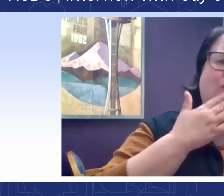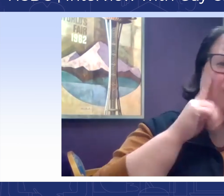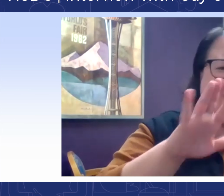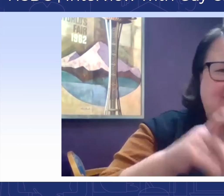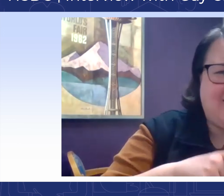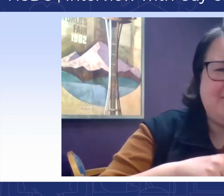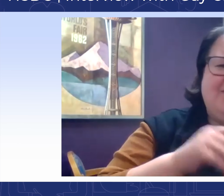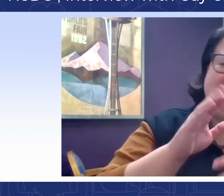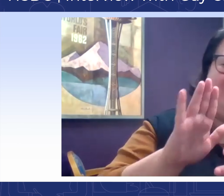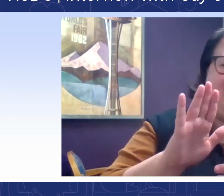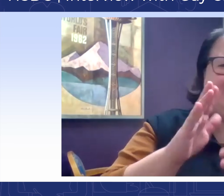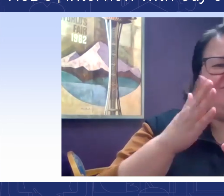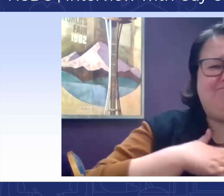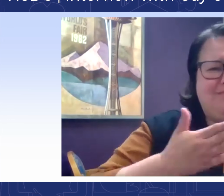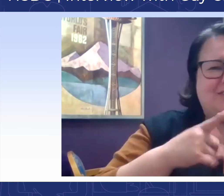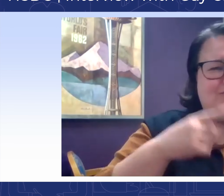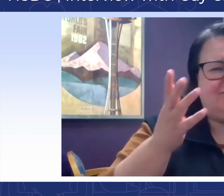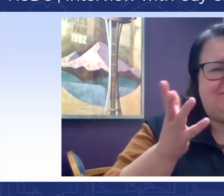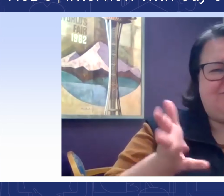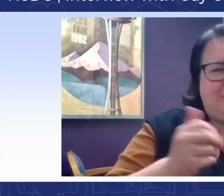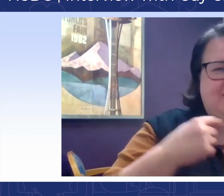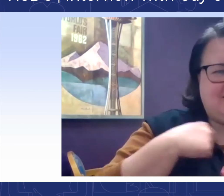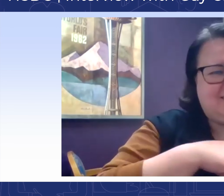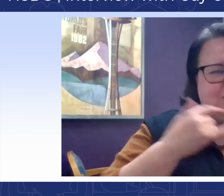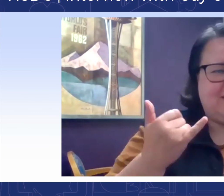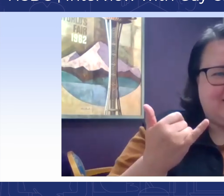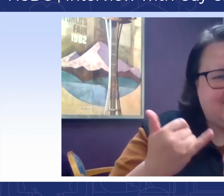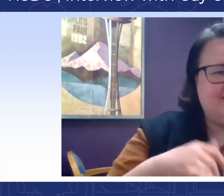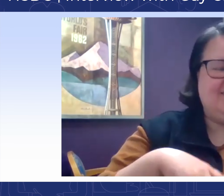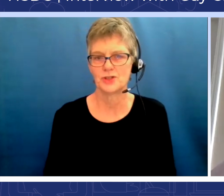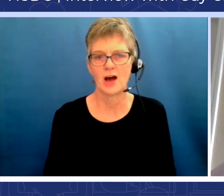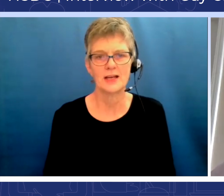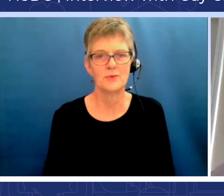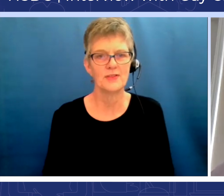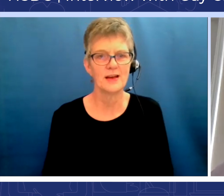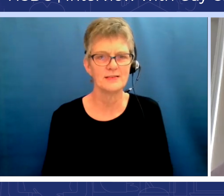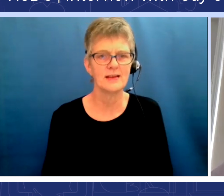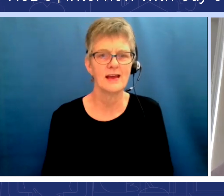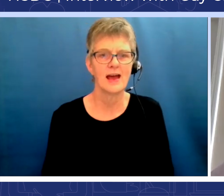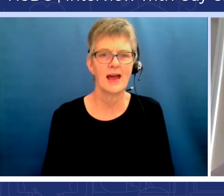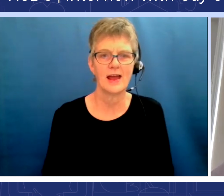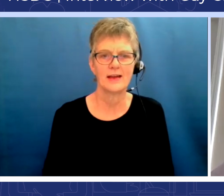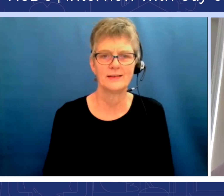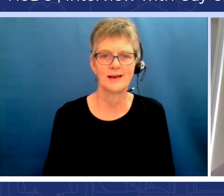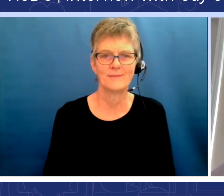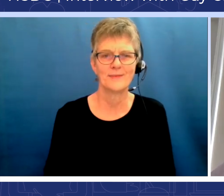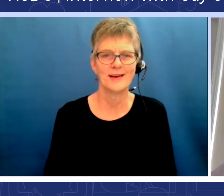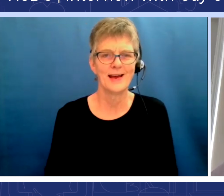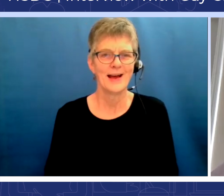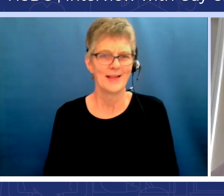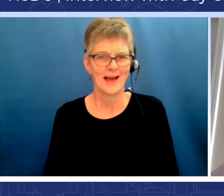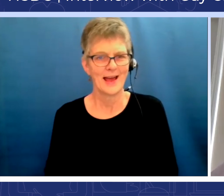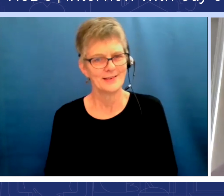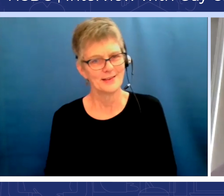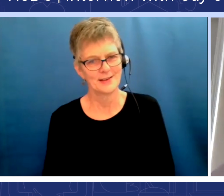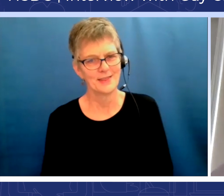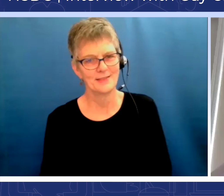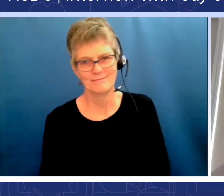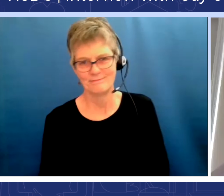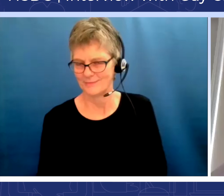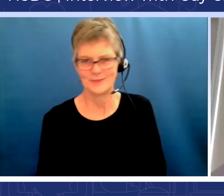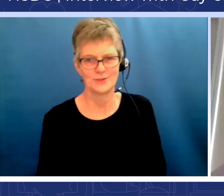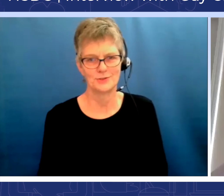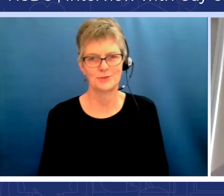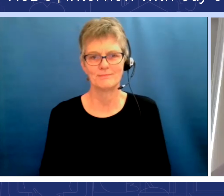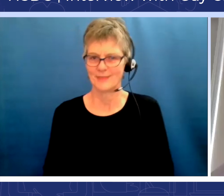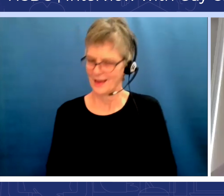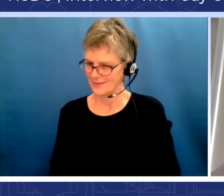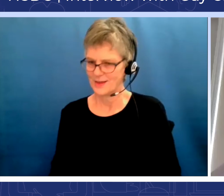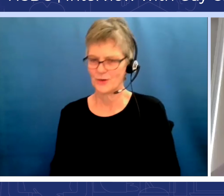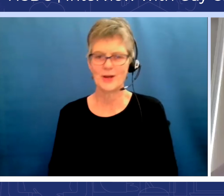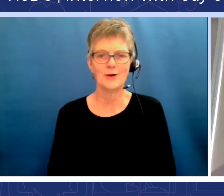I really appreciate your time today. Thank you so much for talking with us.